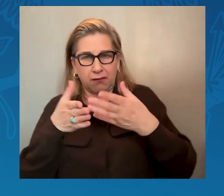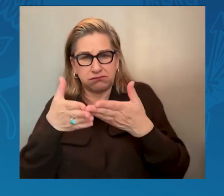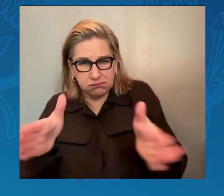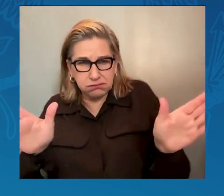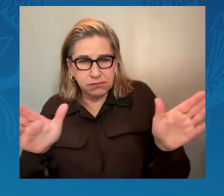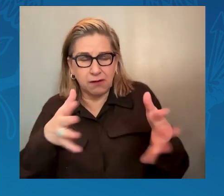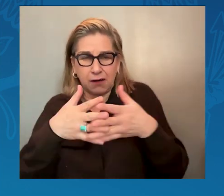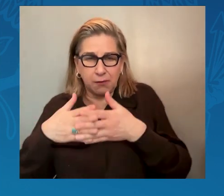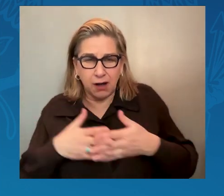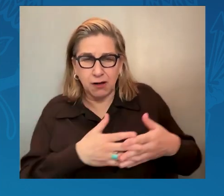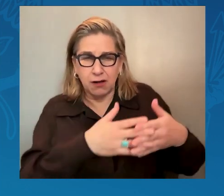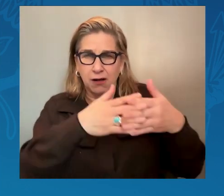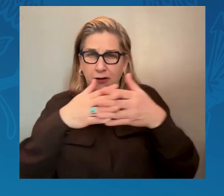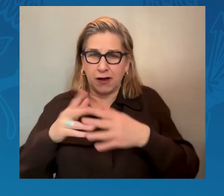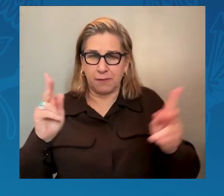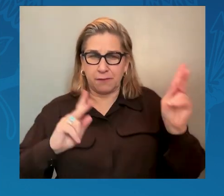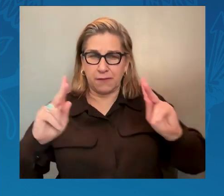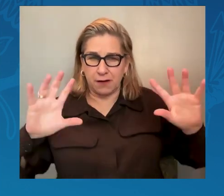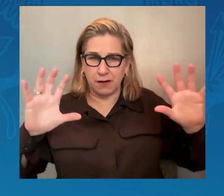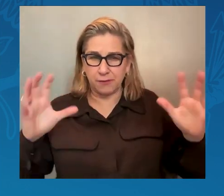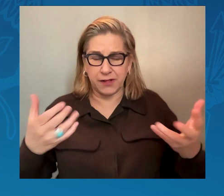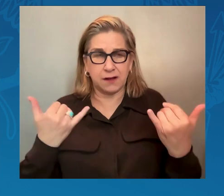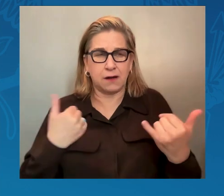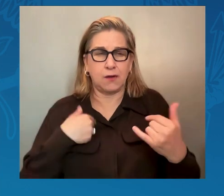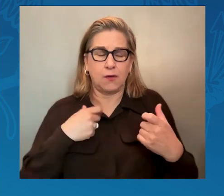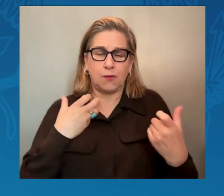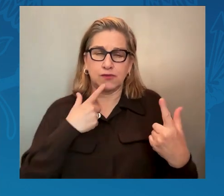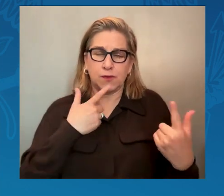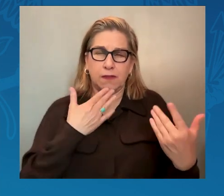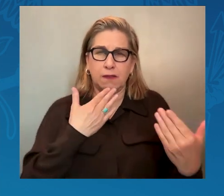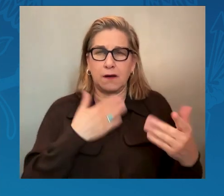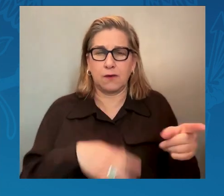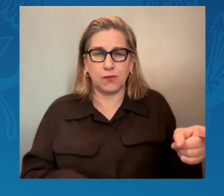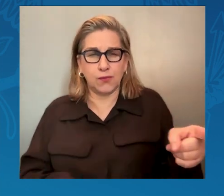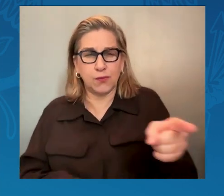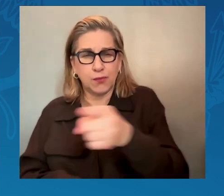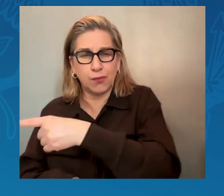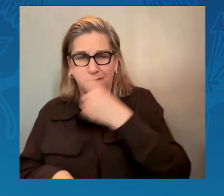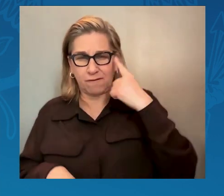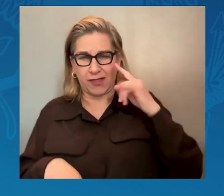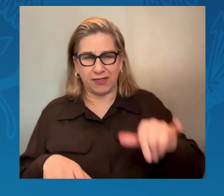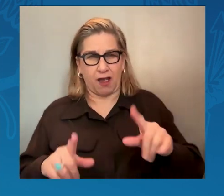will be one of the many conversations that we have been having over the course of a year